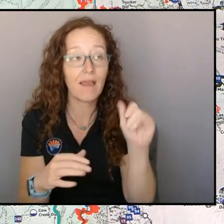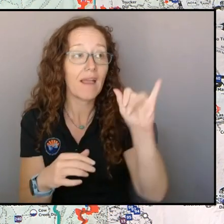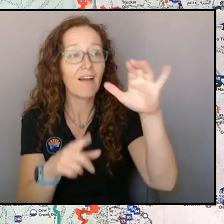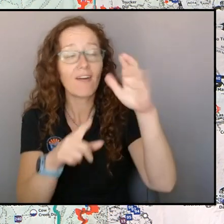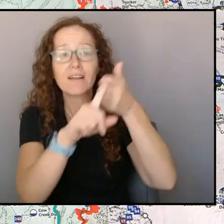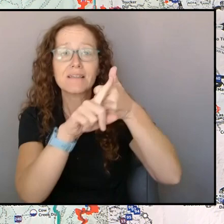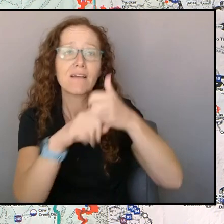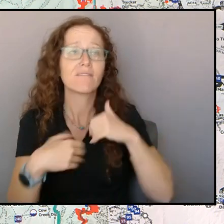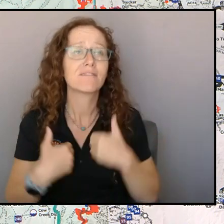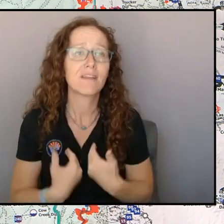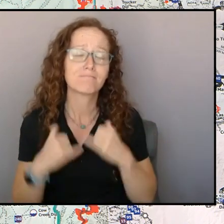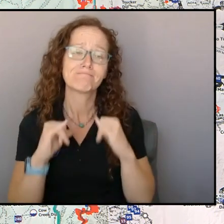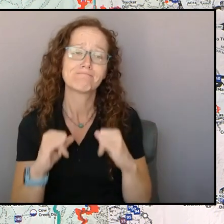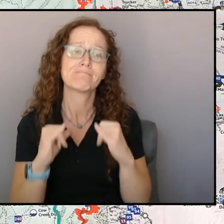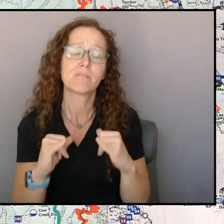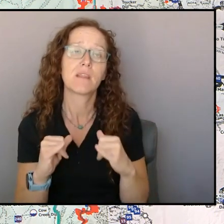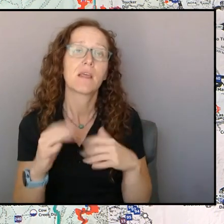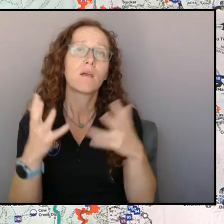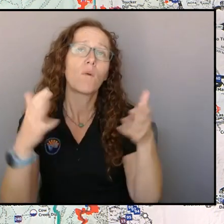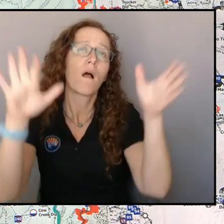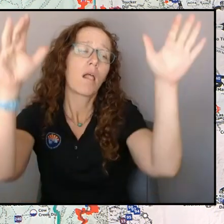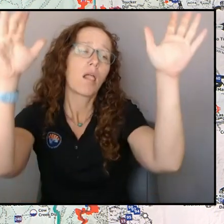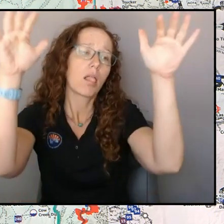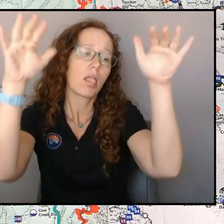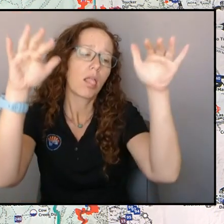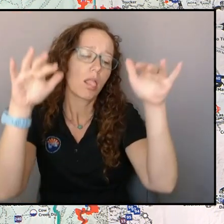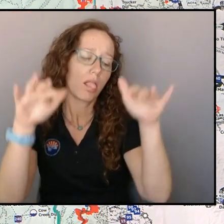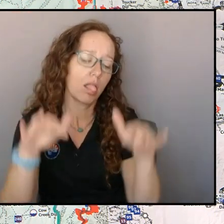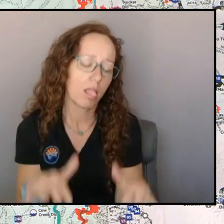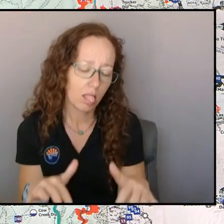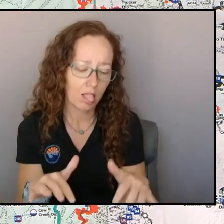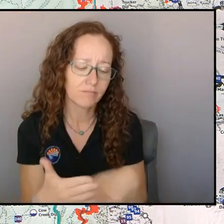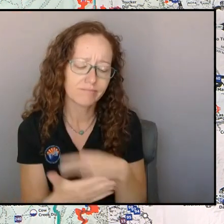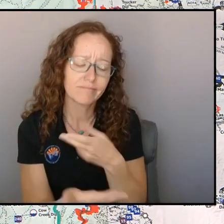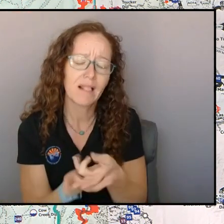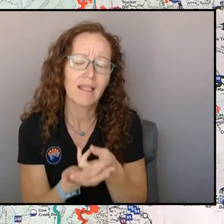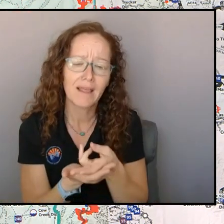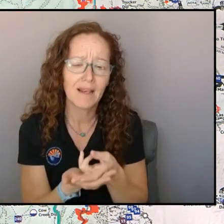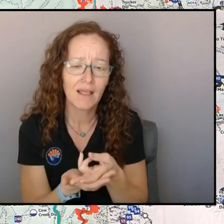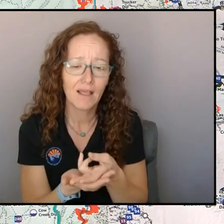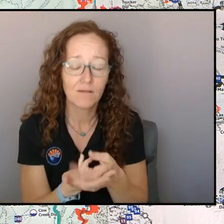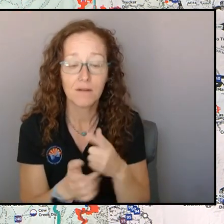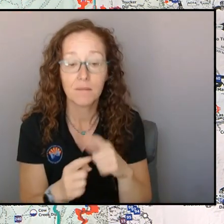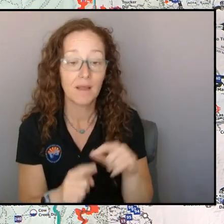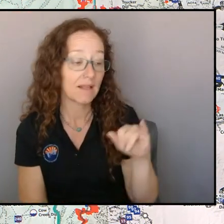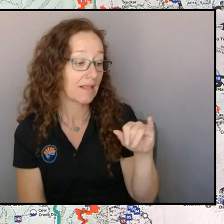sink. Instability means air wants to rise. The best